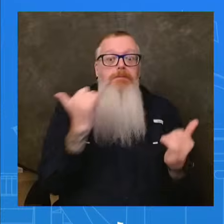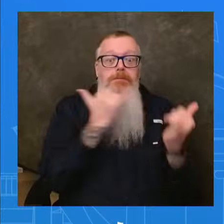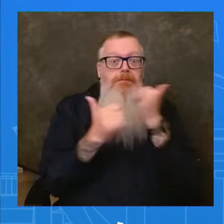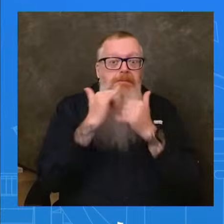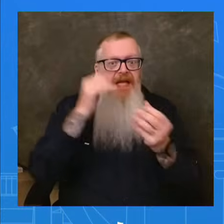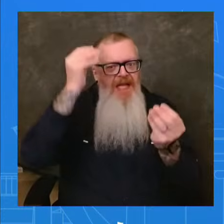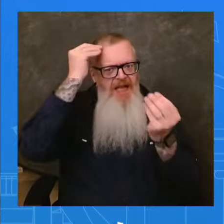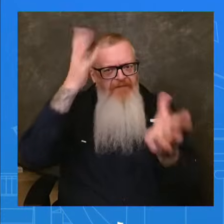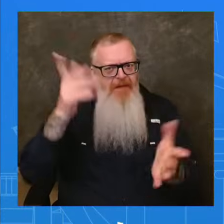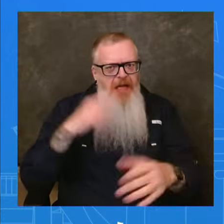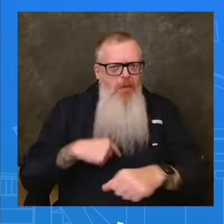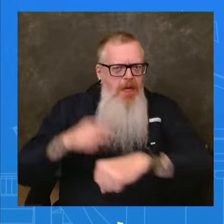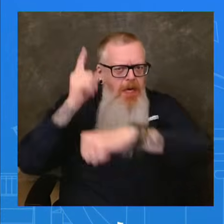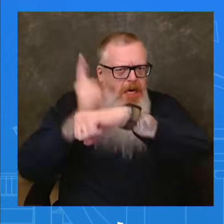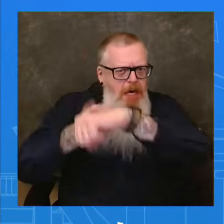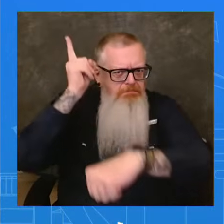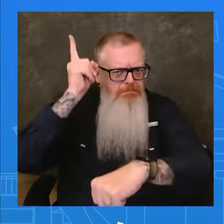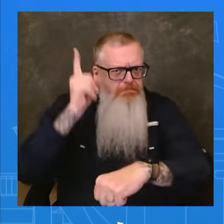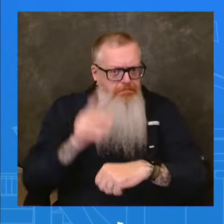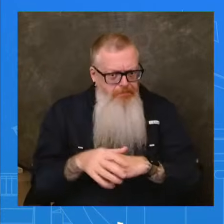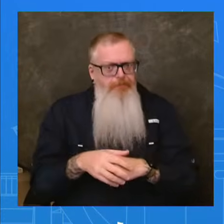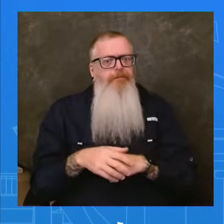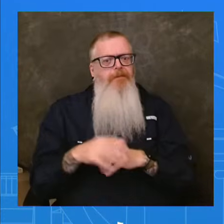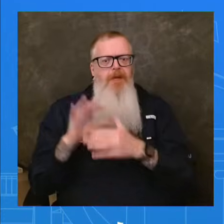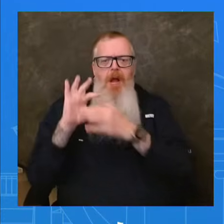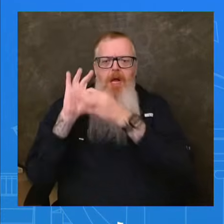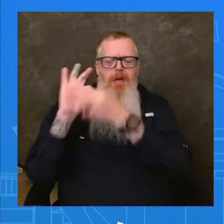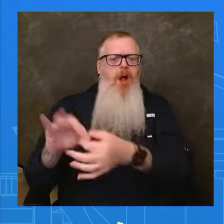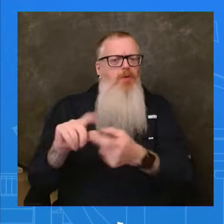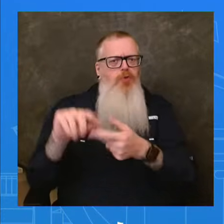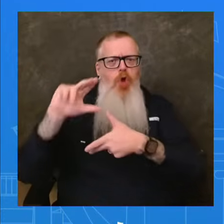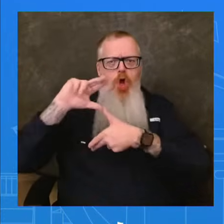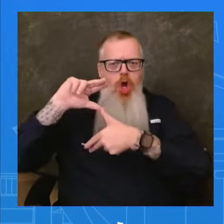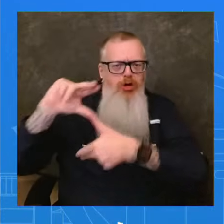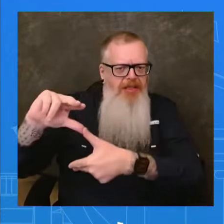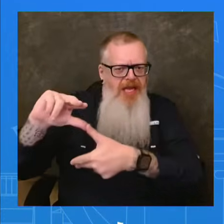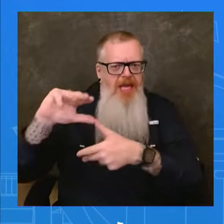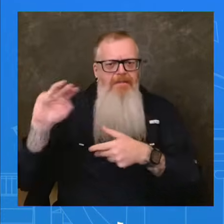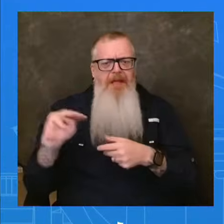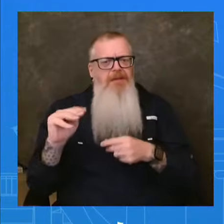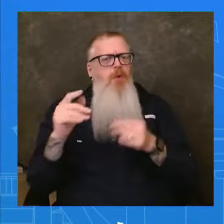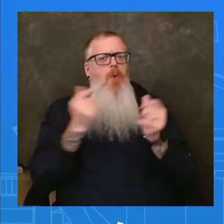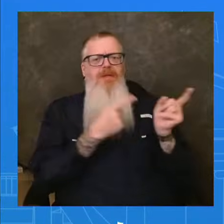and federal and state responses. This is wrong, dangerous, and it must stop immediately.